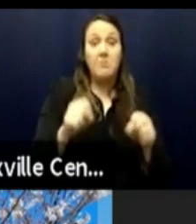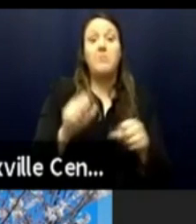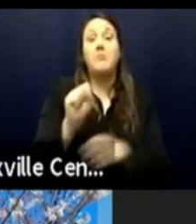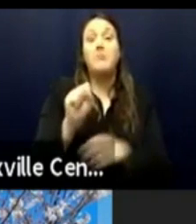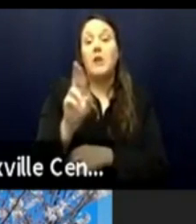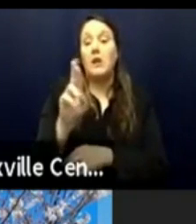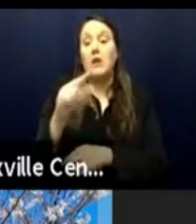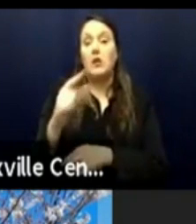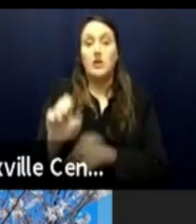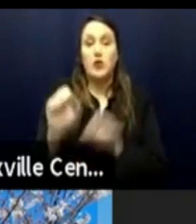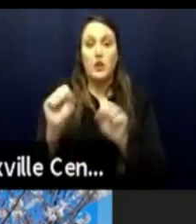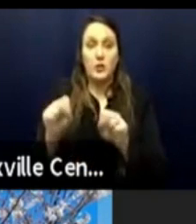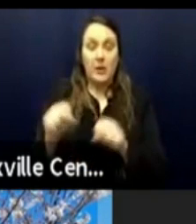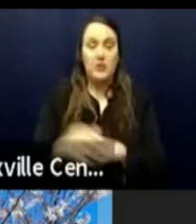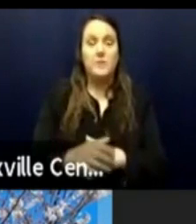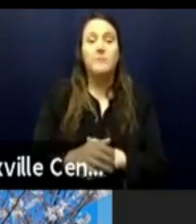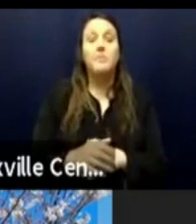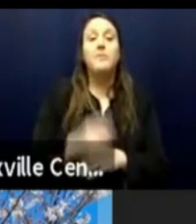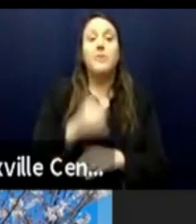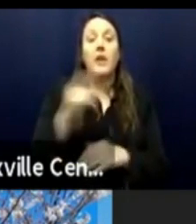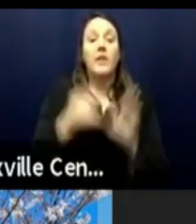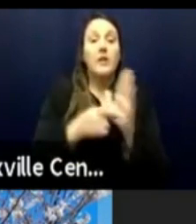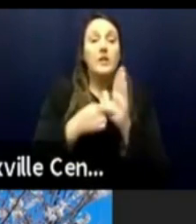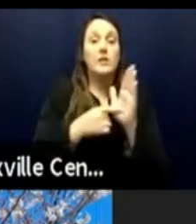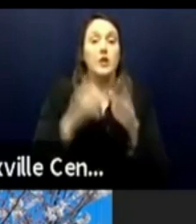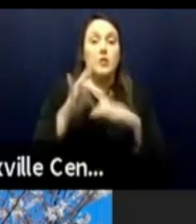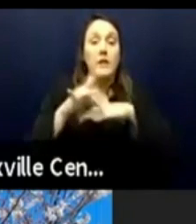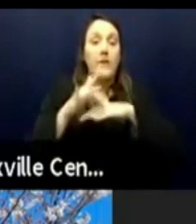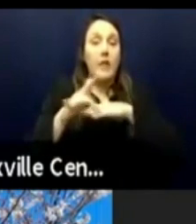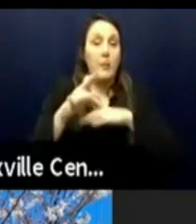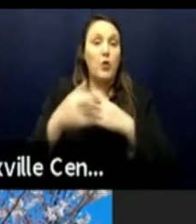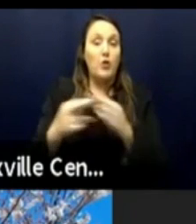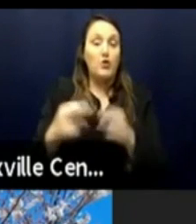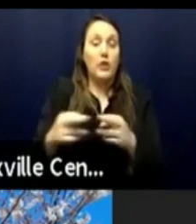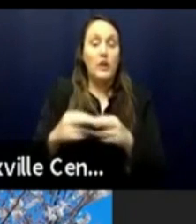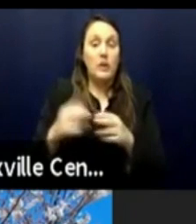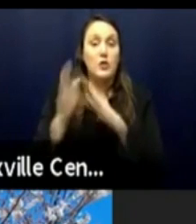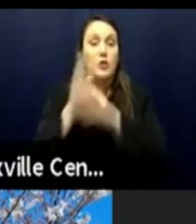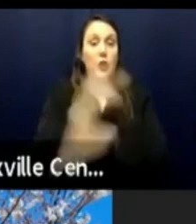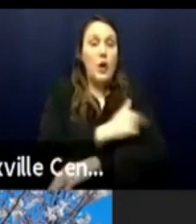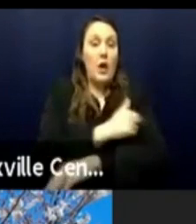OUR CAPACITY ACCORDINGLY. A FOURTH BENCHMARK, HEALTHCARE SYSTEM CAPABILITY WITH THE CURRENT AND FORECASTED